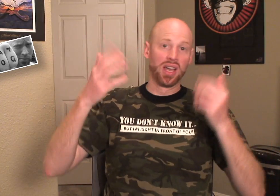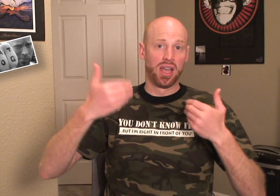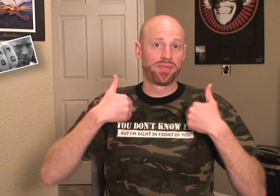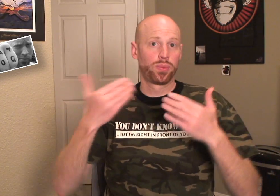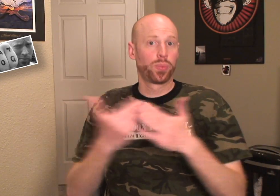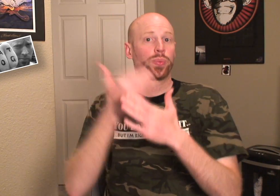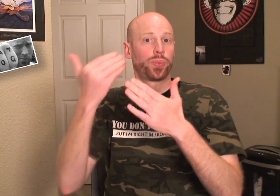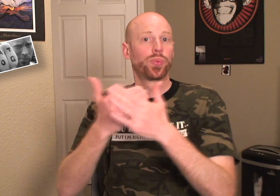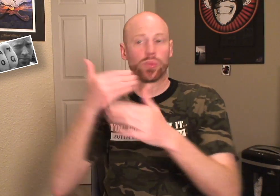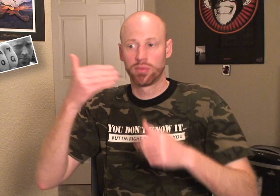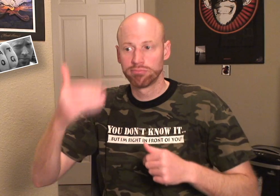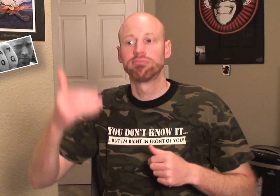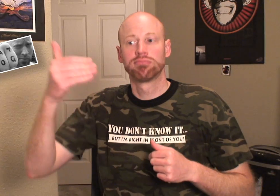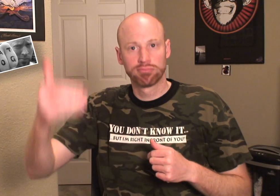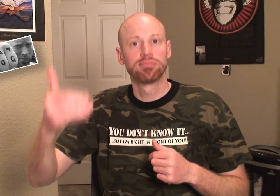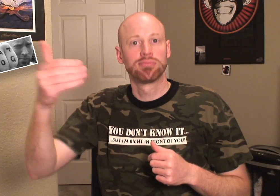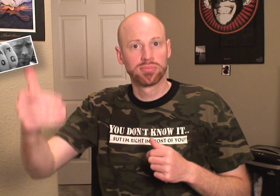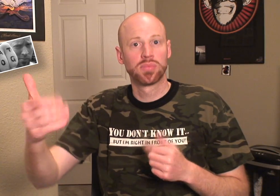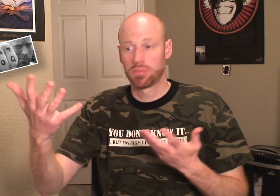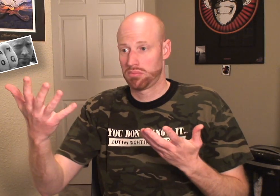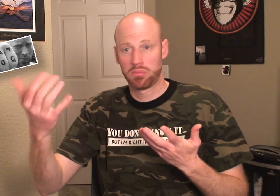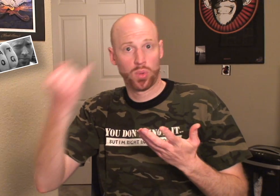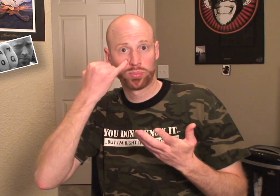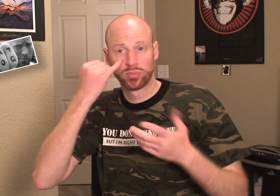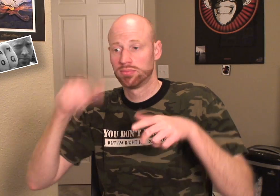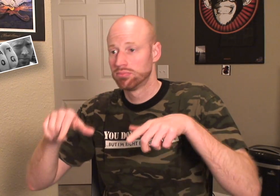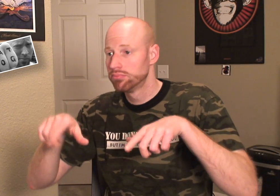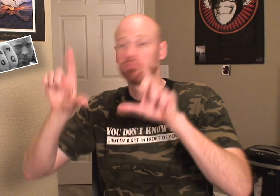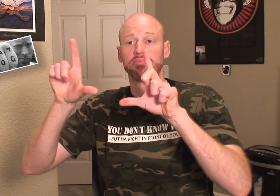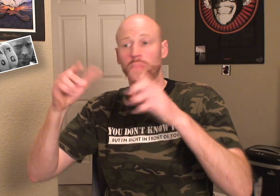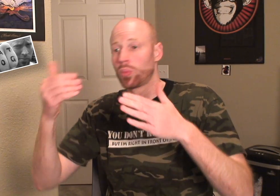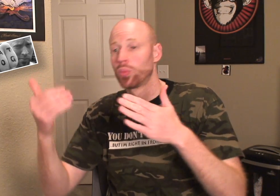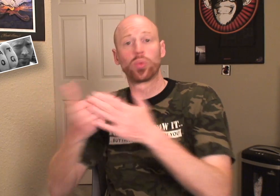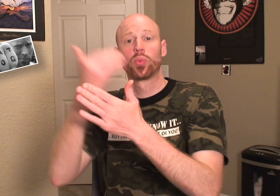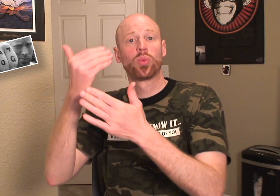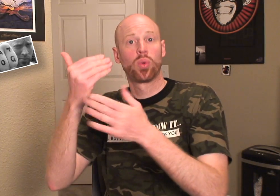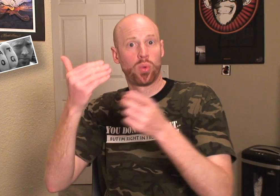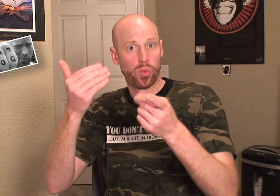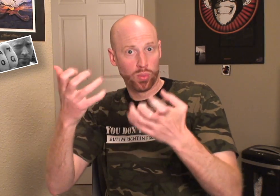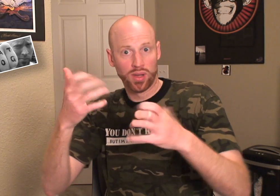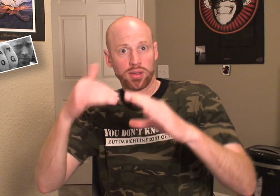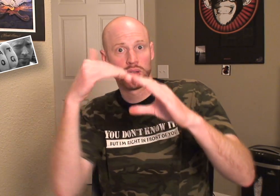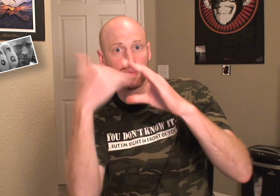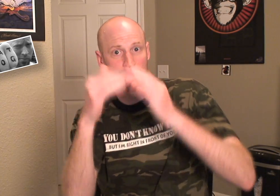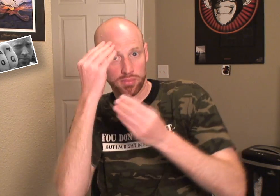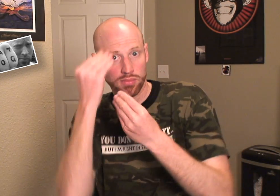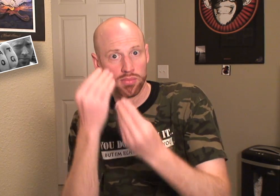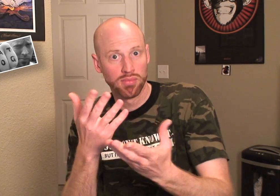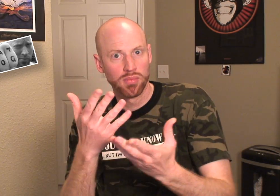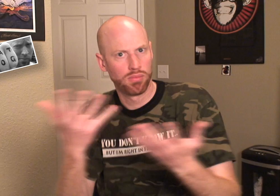If you'd like to be emailed when a new episode is posted,